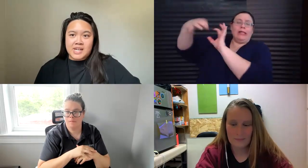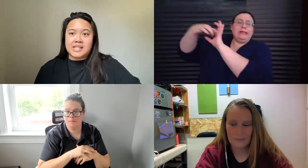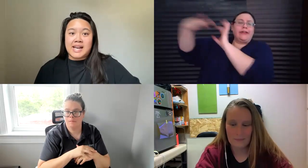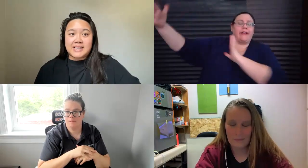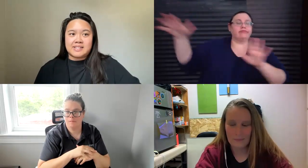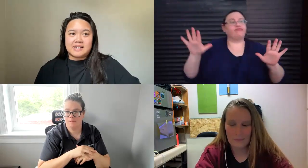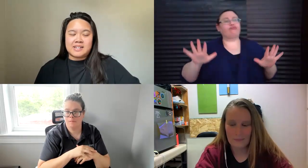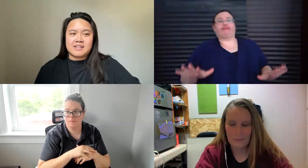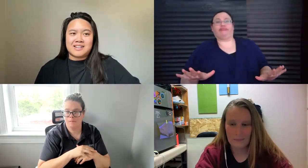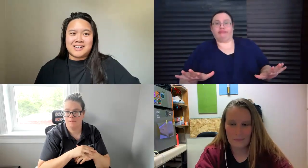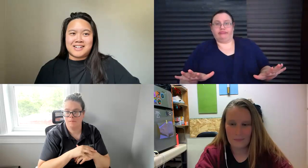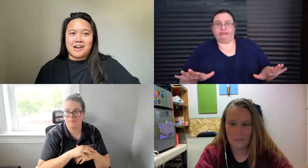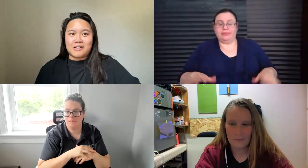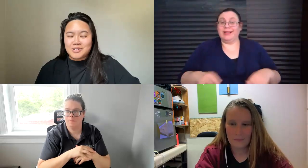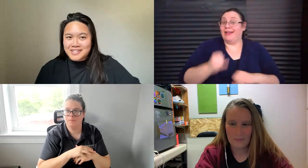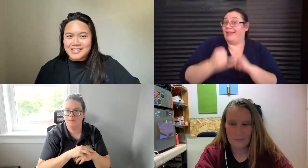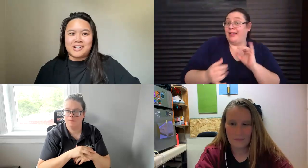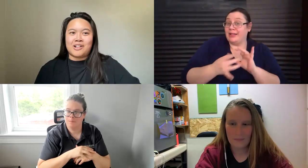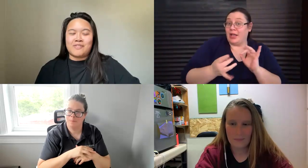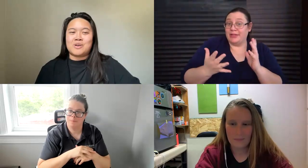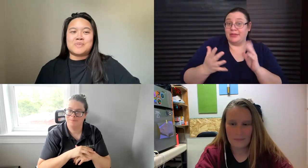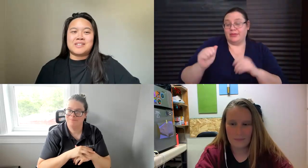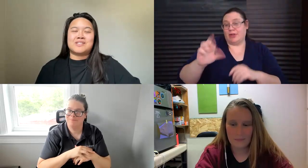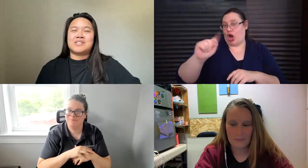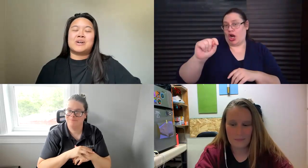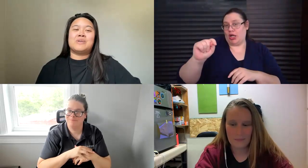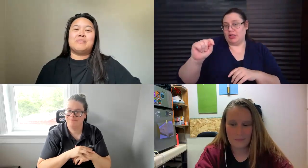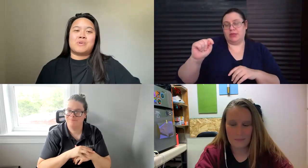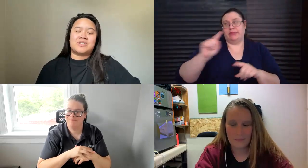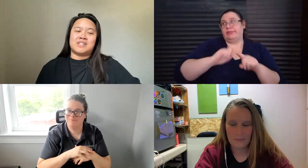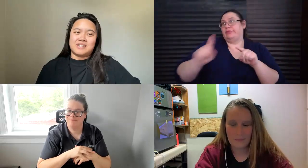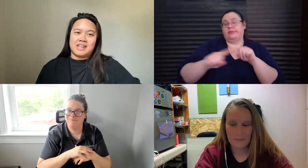Lastly, art in all forms is so important.